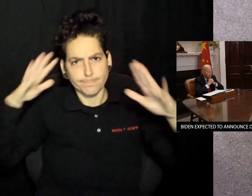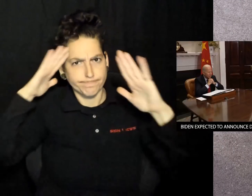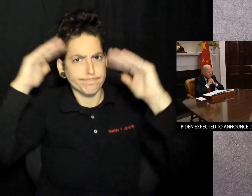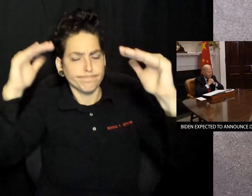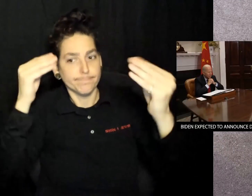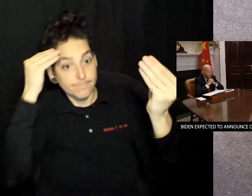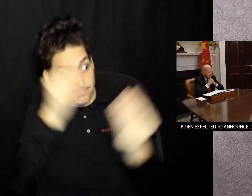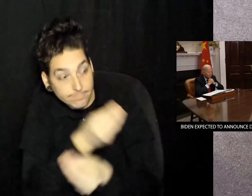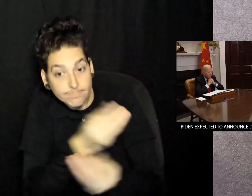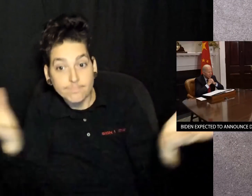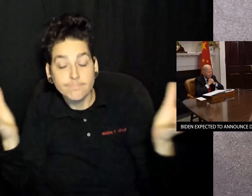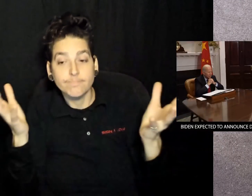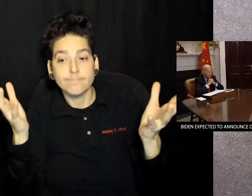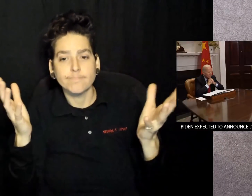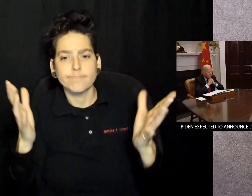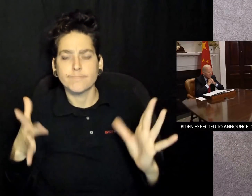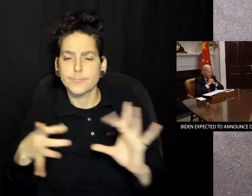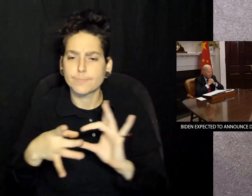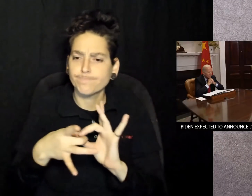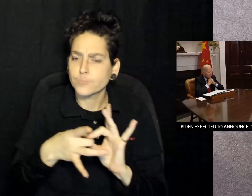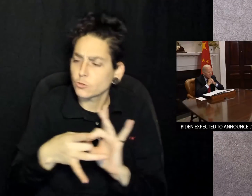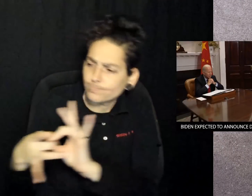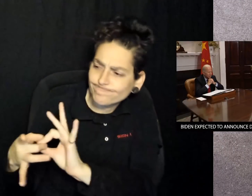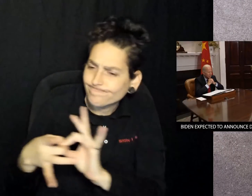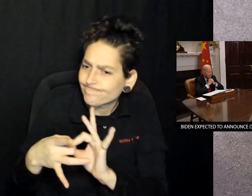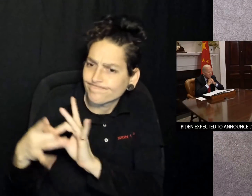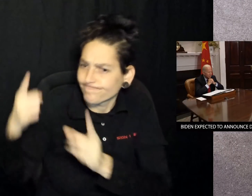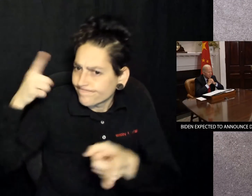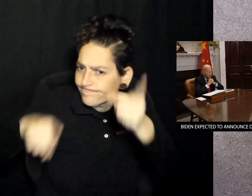later this week the Biden administration is expected to announce